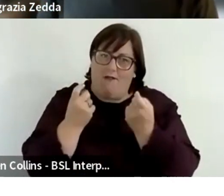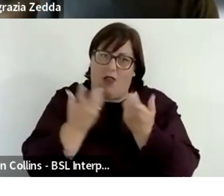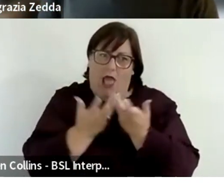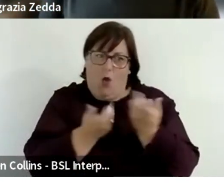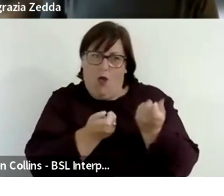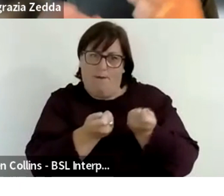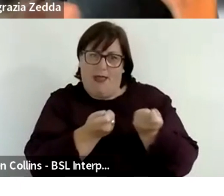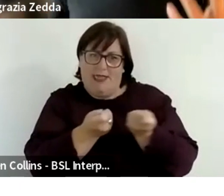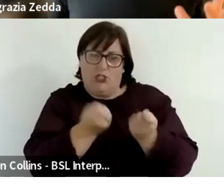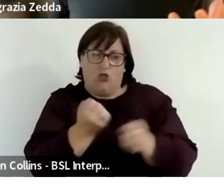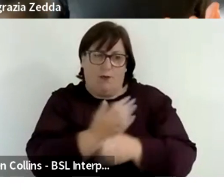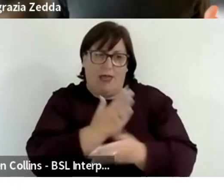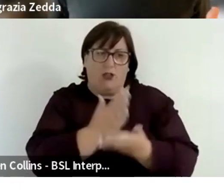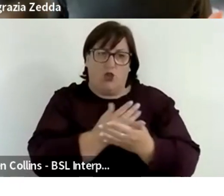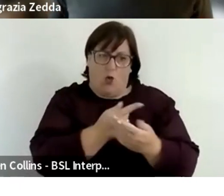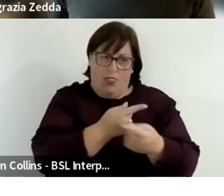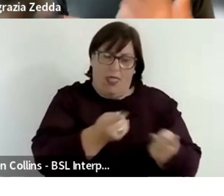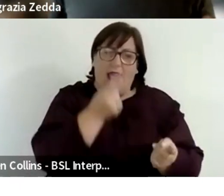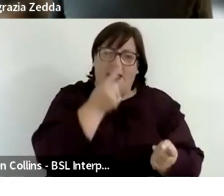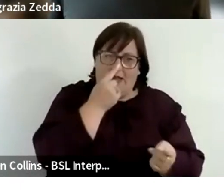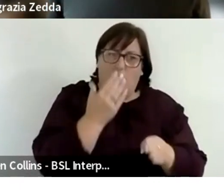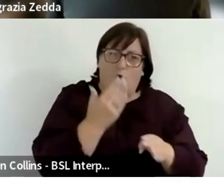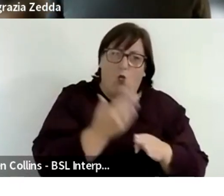That can mean nextable working hours.